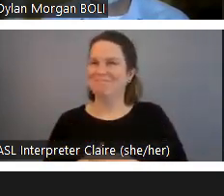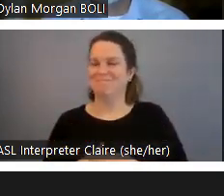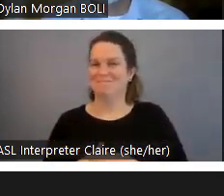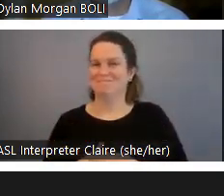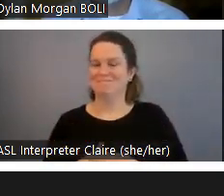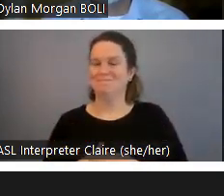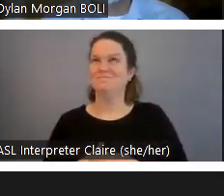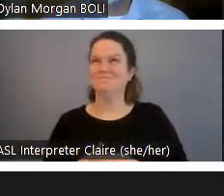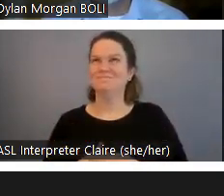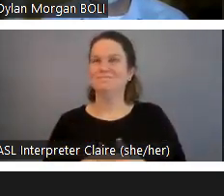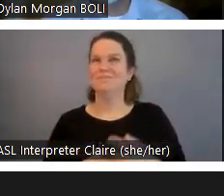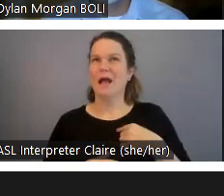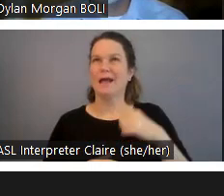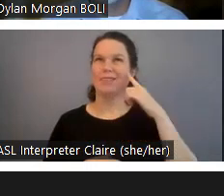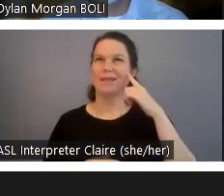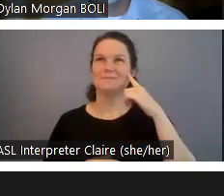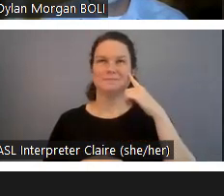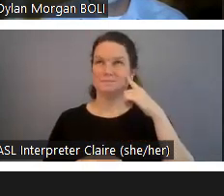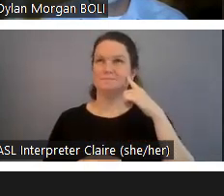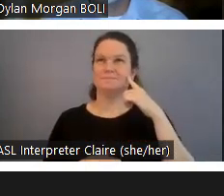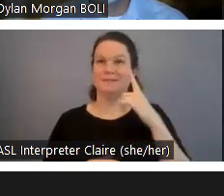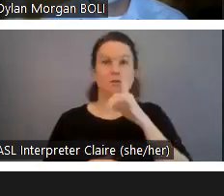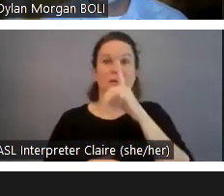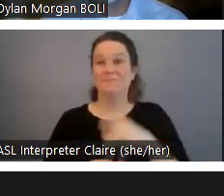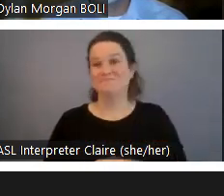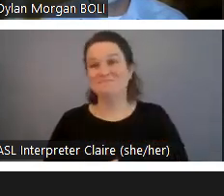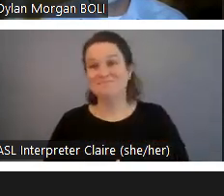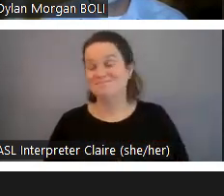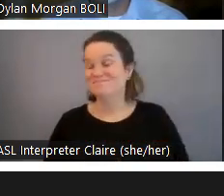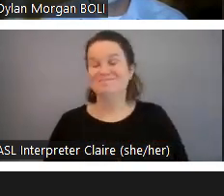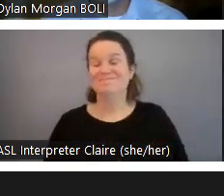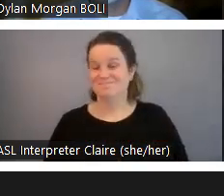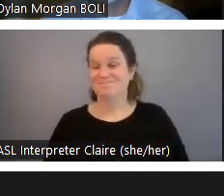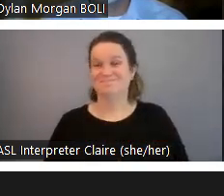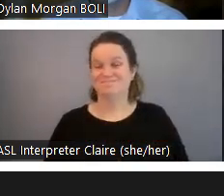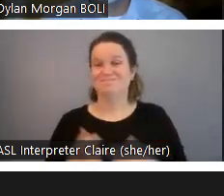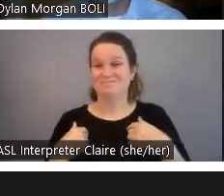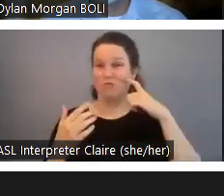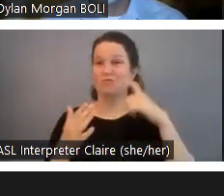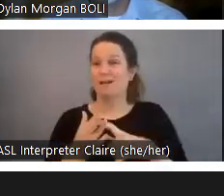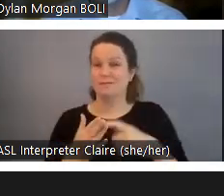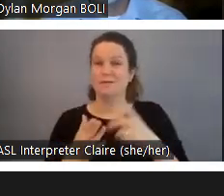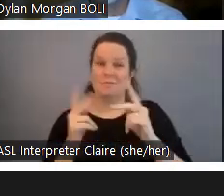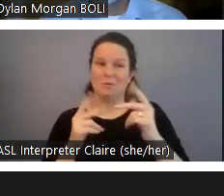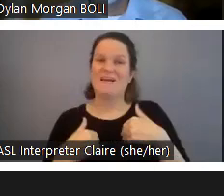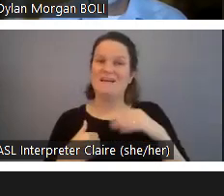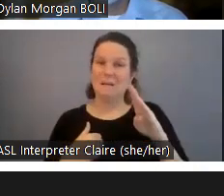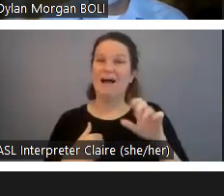think it's real that, you know, bias exists